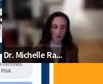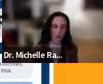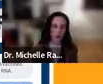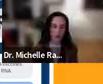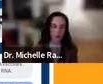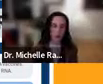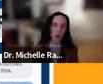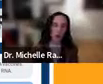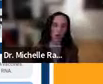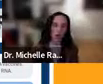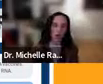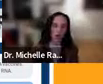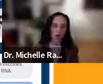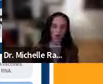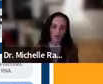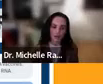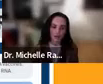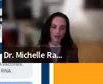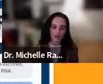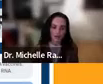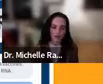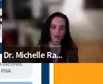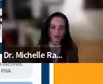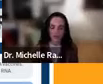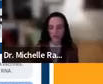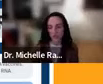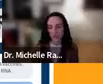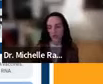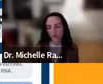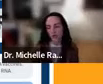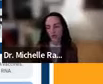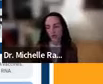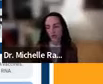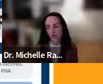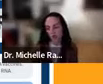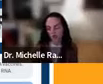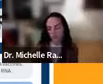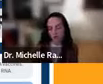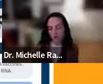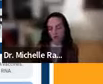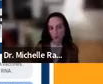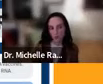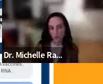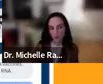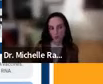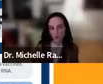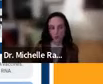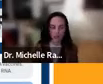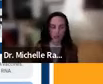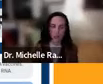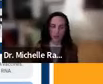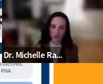proteins, and that is what the RNA Vaccine tells ourselves to me. make. Protein, so that